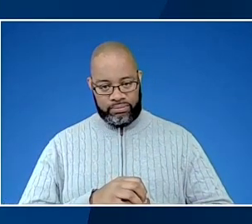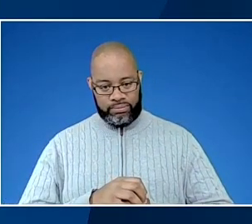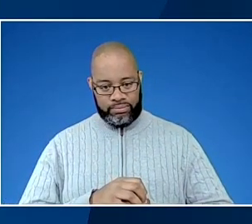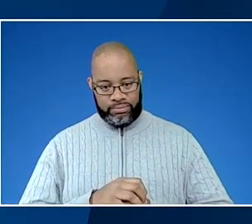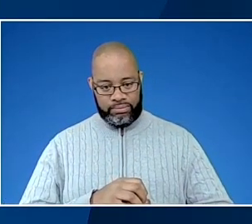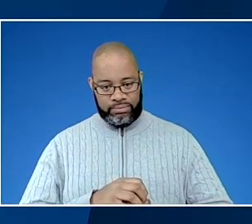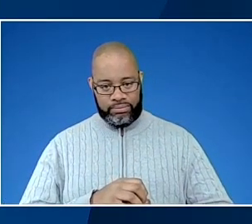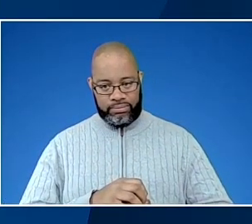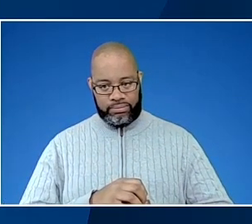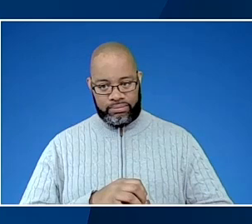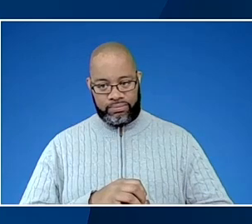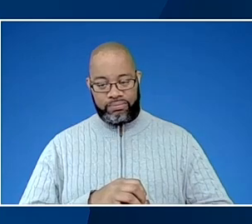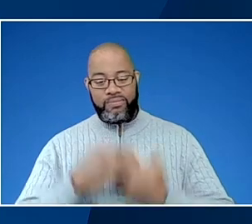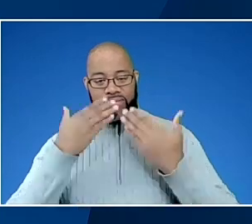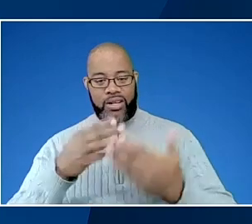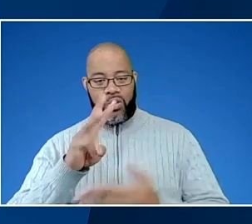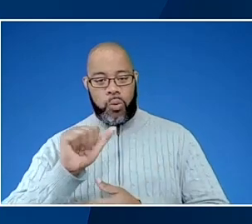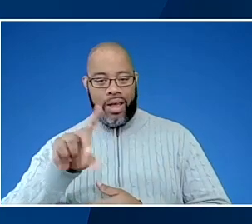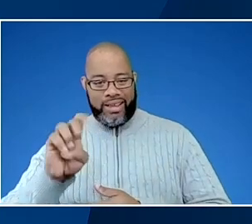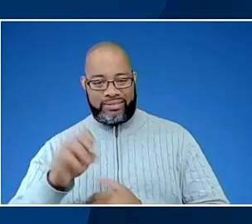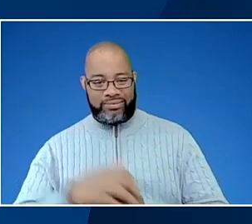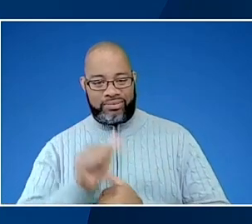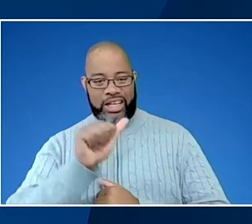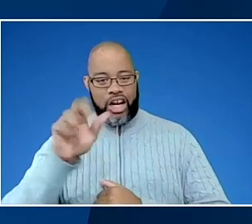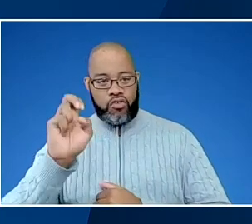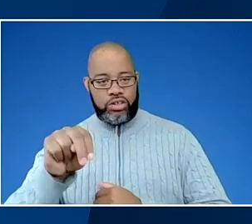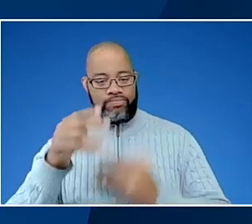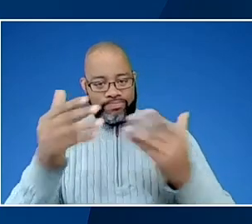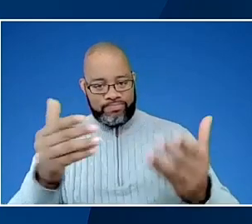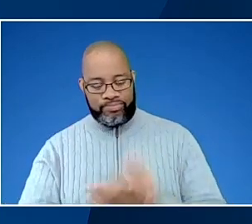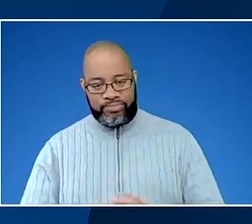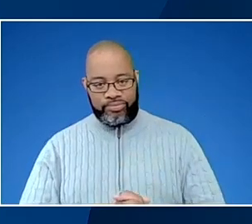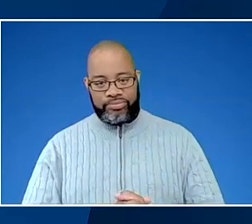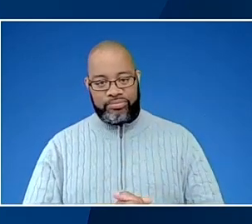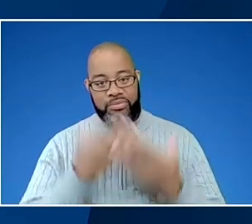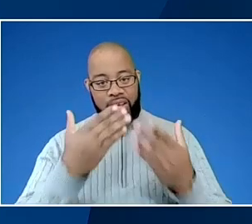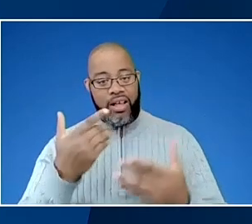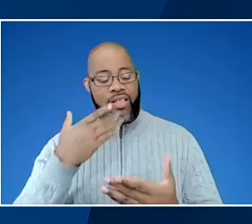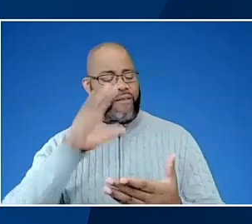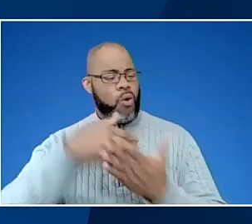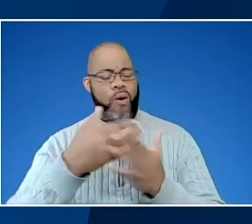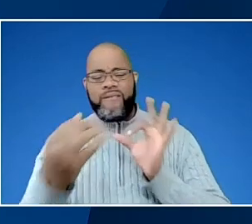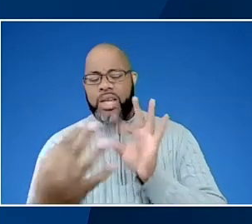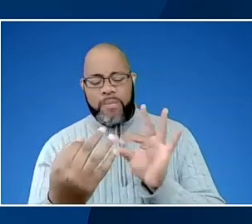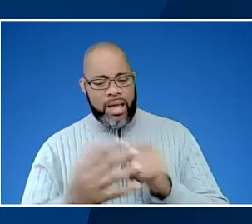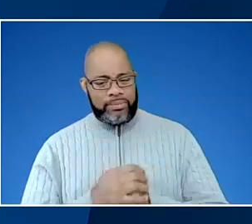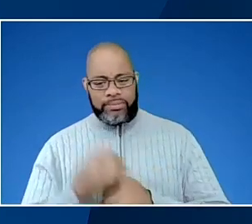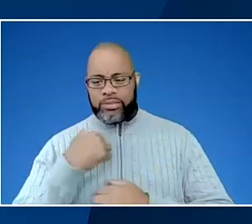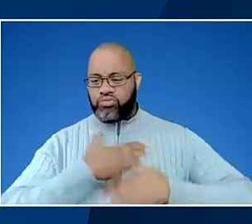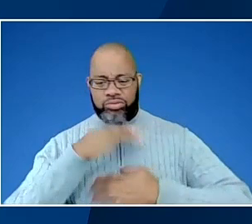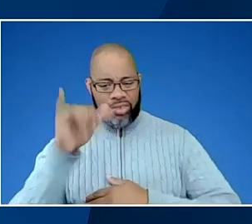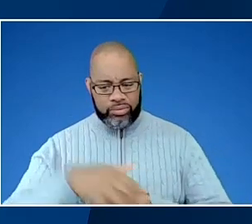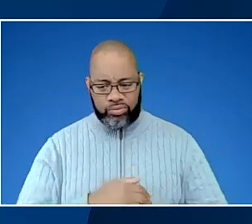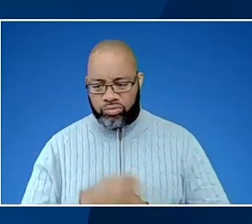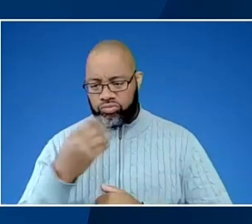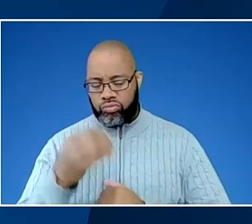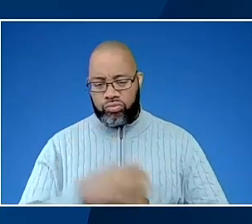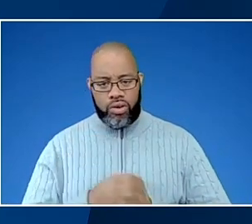Alright. Thank you, Wade. Aaron? Thank you. Thank you for all the feedback, I appreciate that. So, I think we can, you